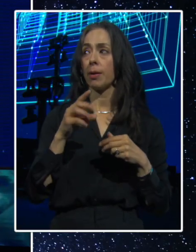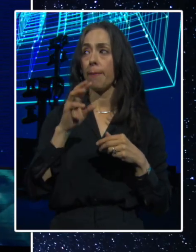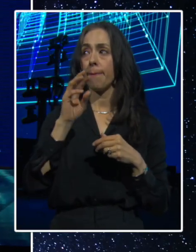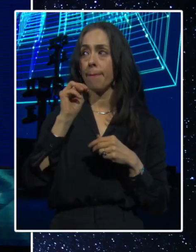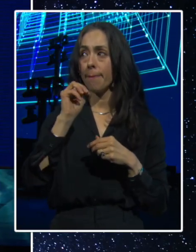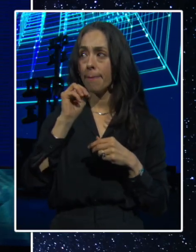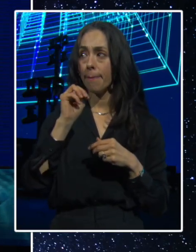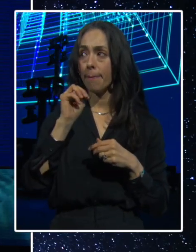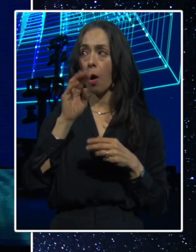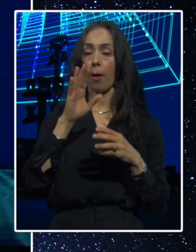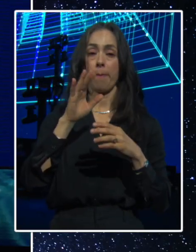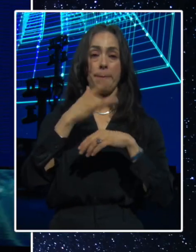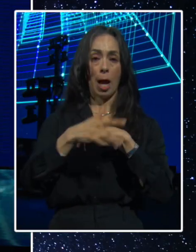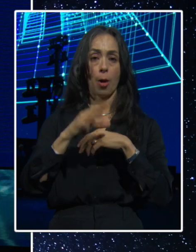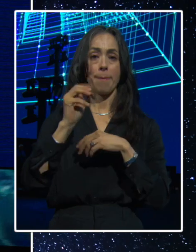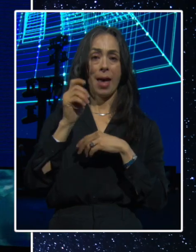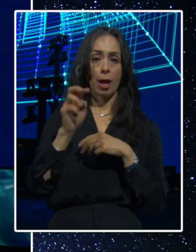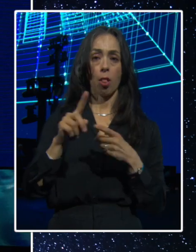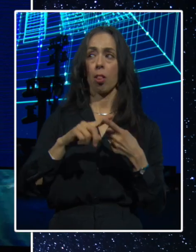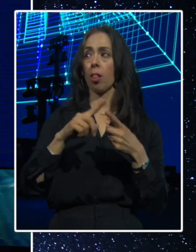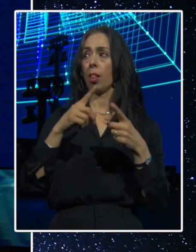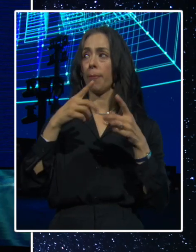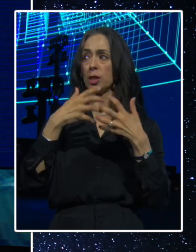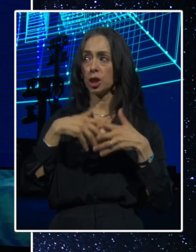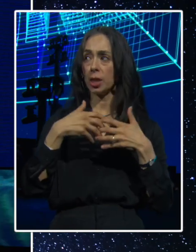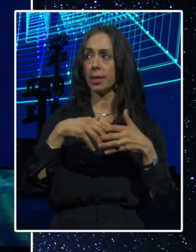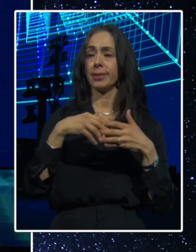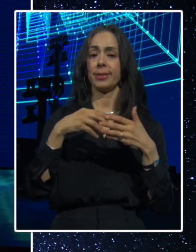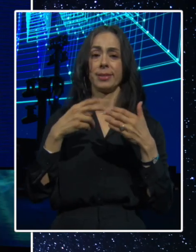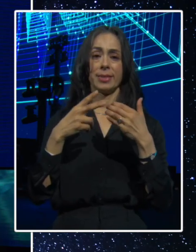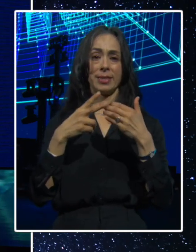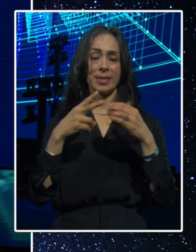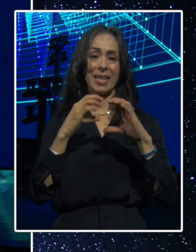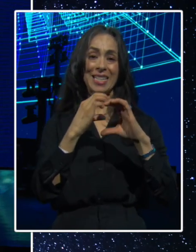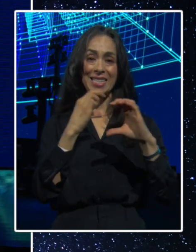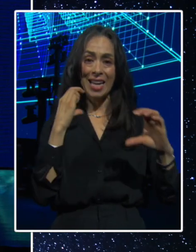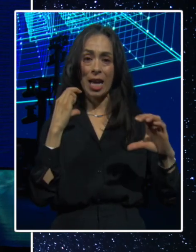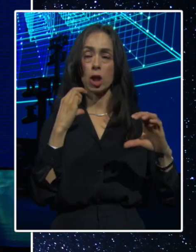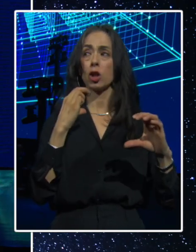virtual machines, containers, as well as public clouds and third-party hypervisors,